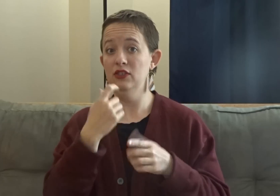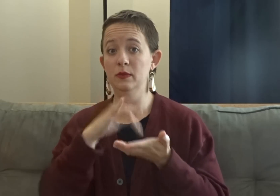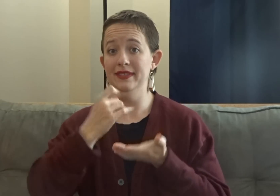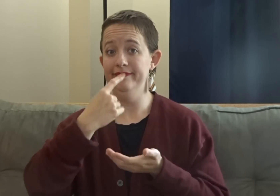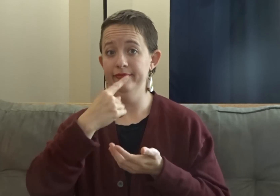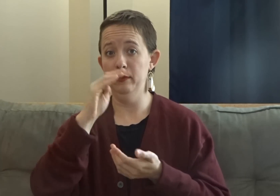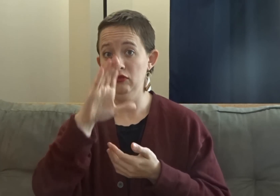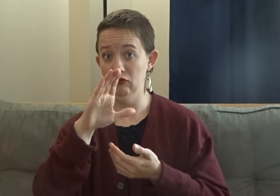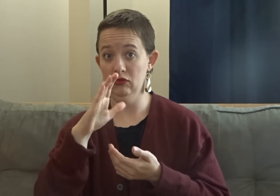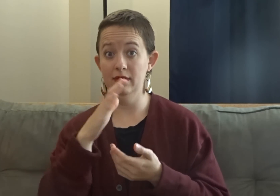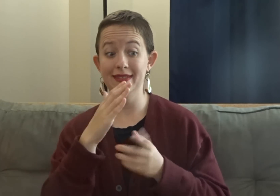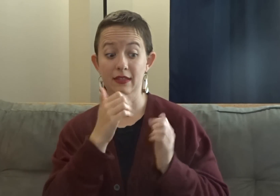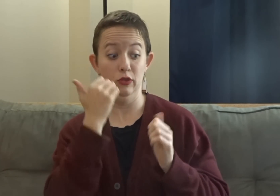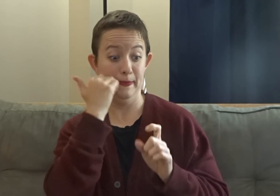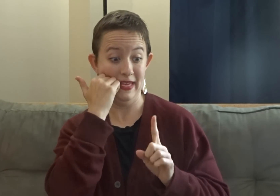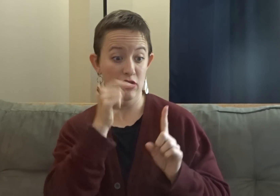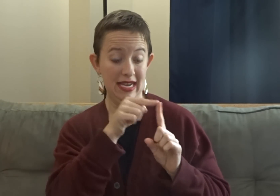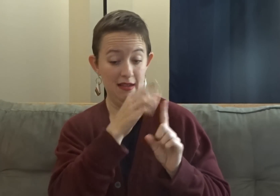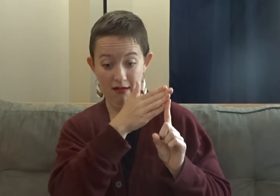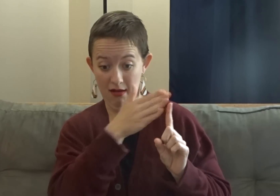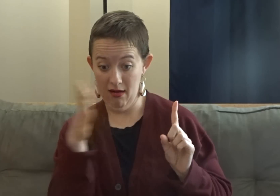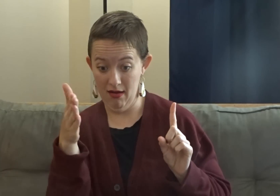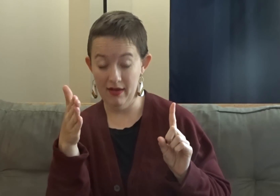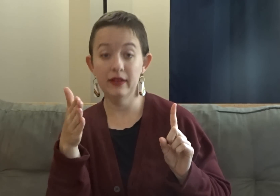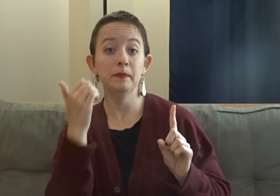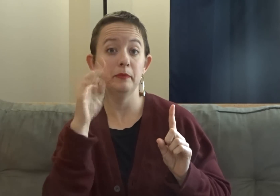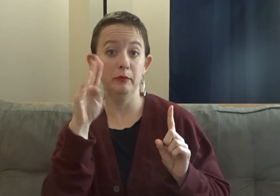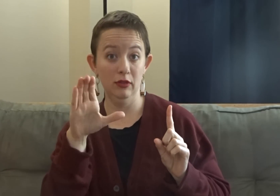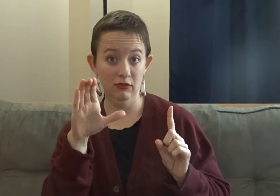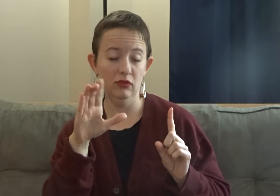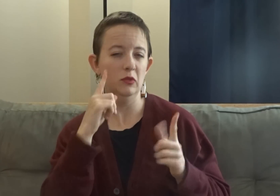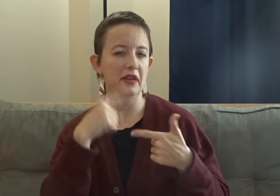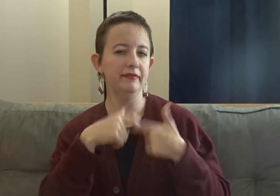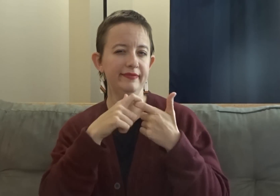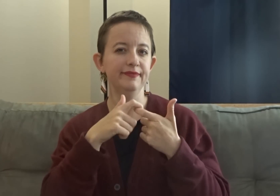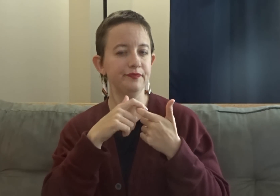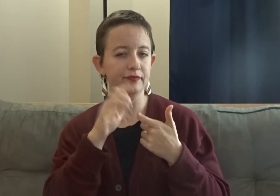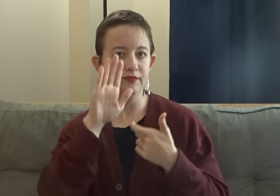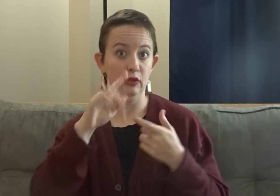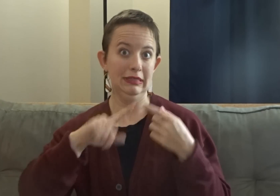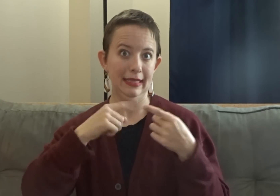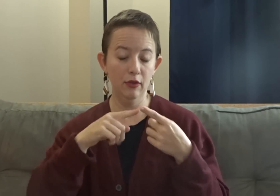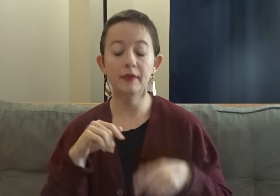Before that she was taking birth control and then from when her period started up until that day, she took birth control.